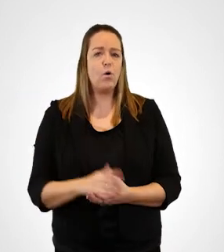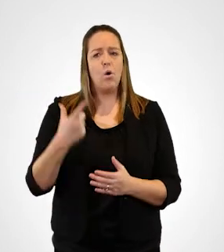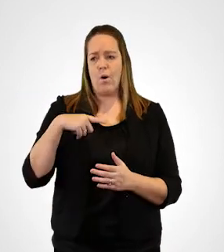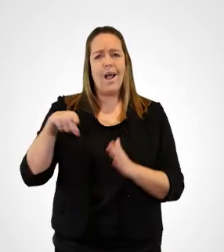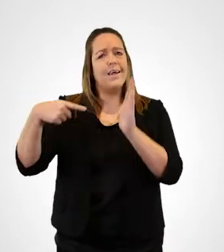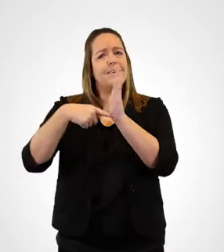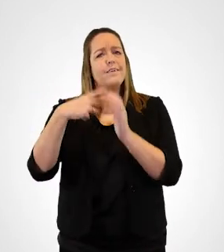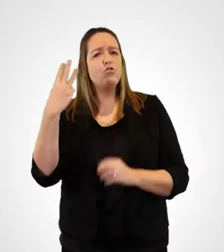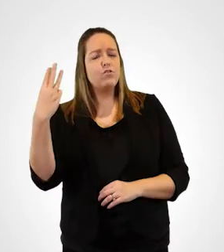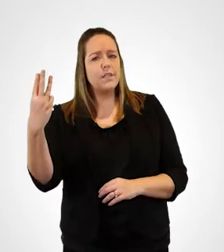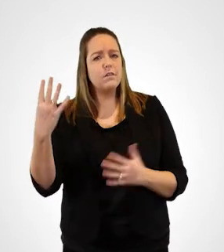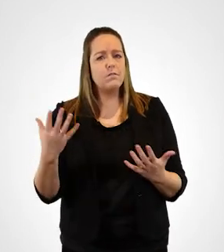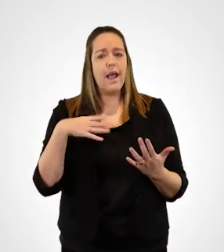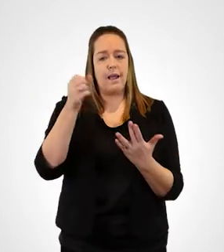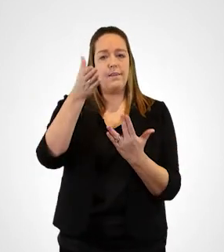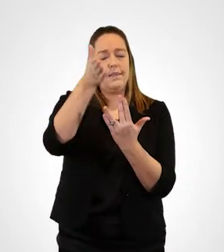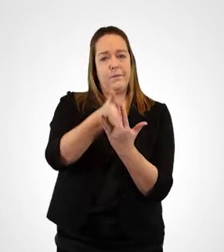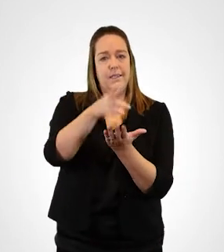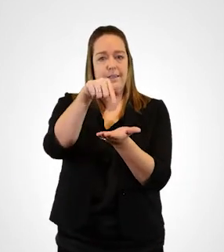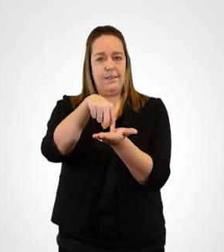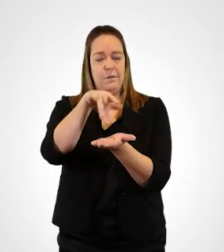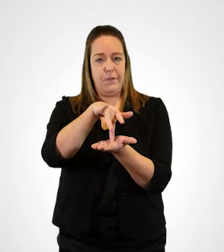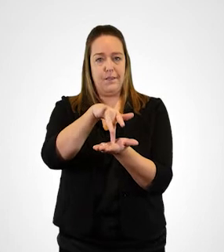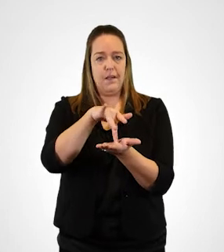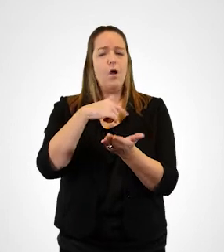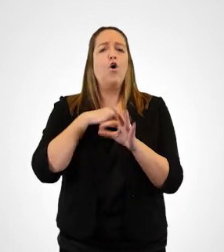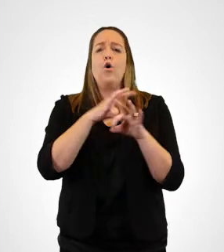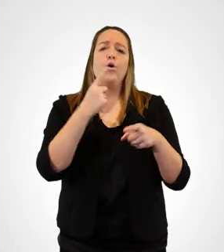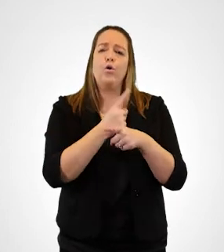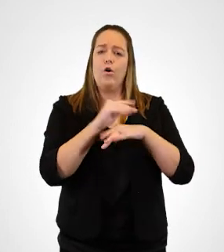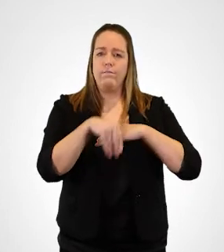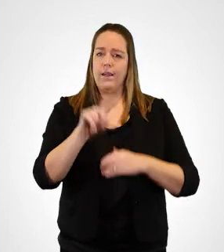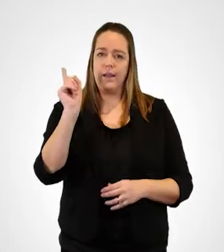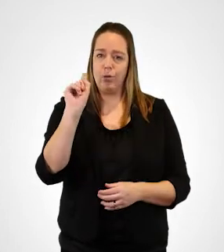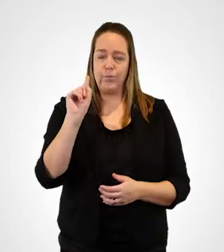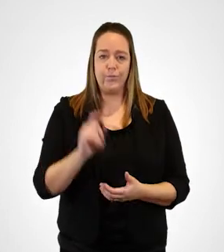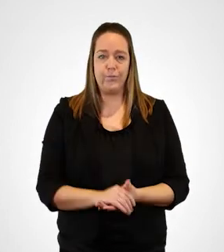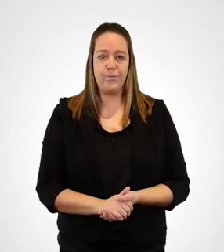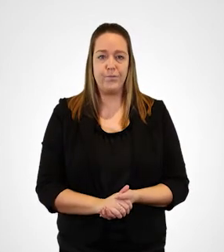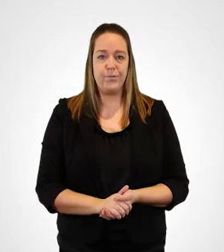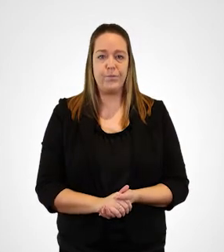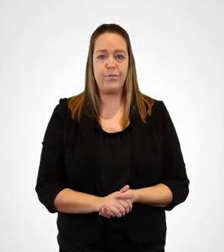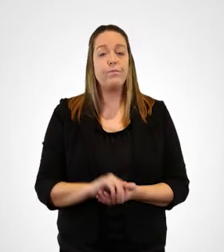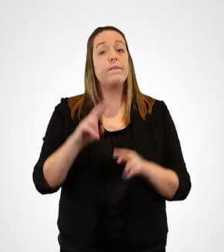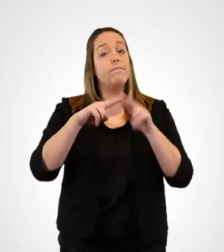The reason it's T3 is that we have an intermediate point that I'm not going to talk about at the moment. So what were the factors?